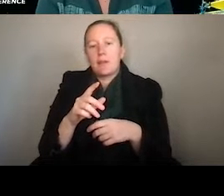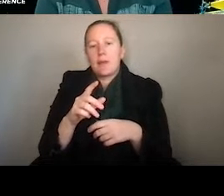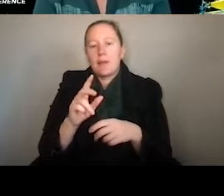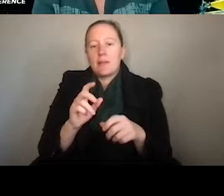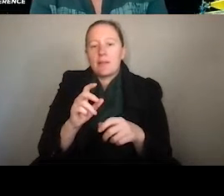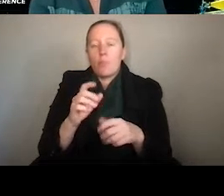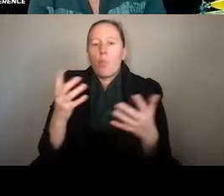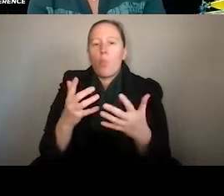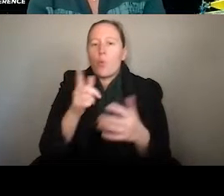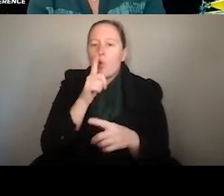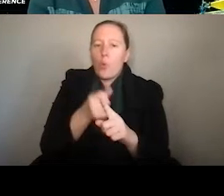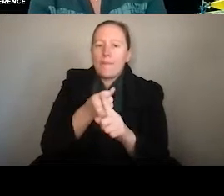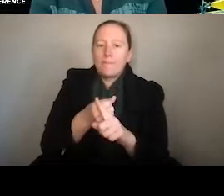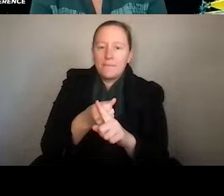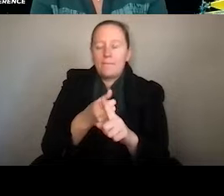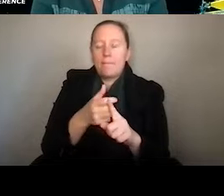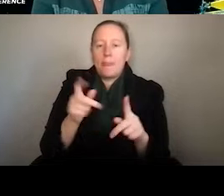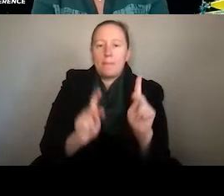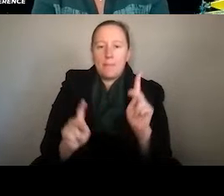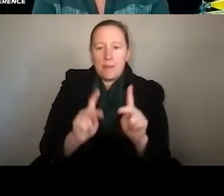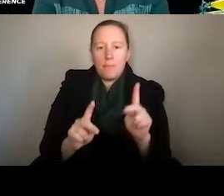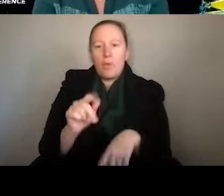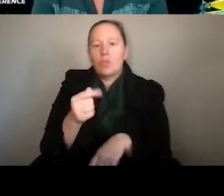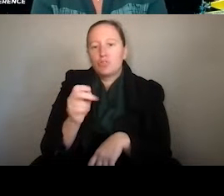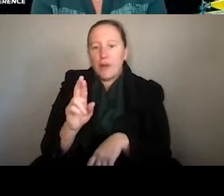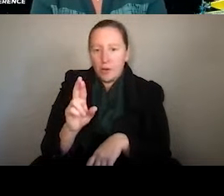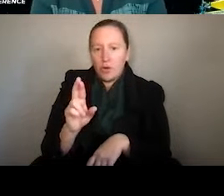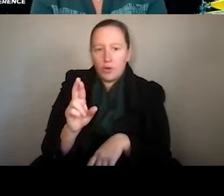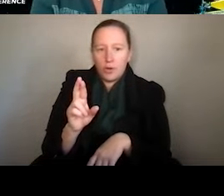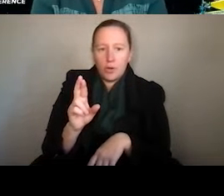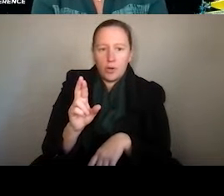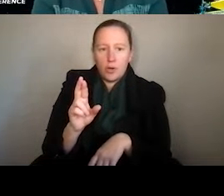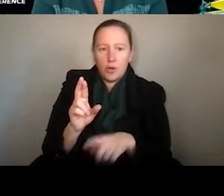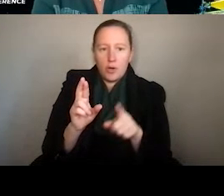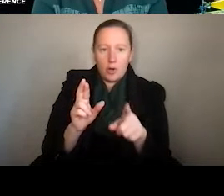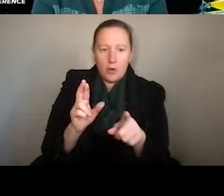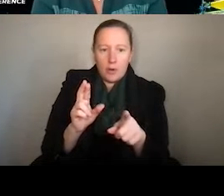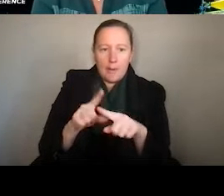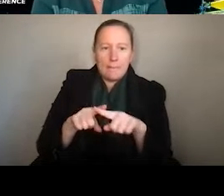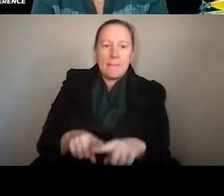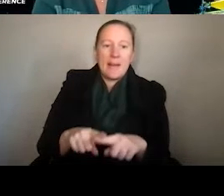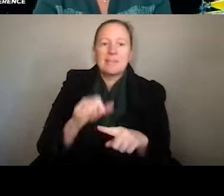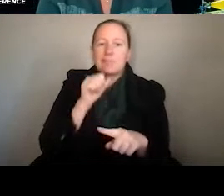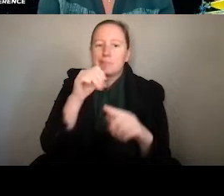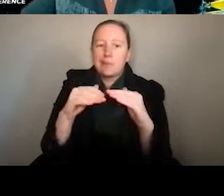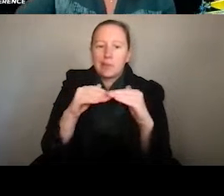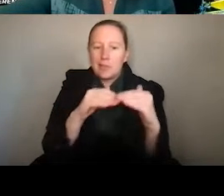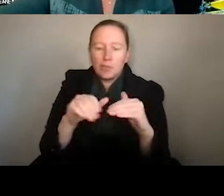You can see the most current deadline of the solicitation on their website.